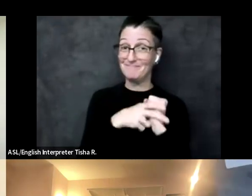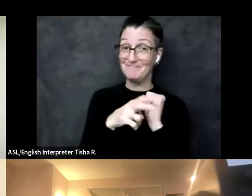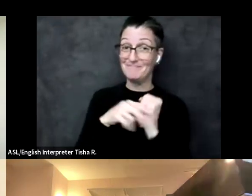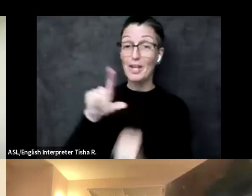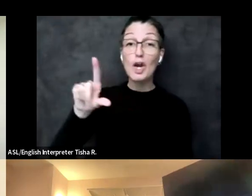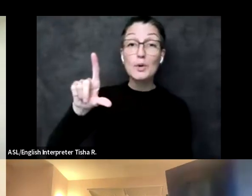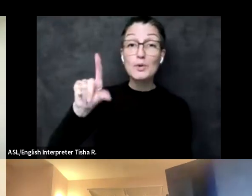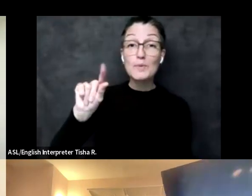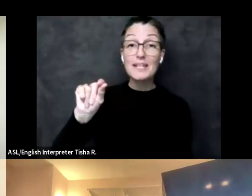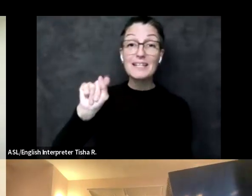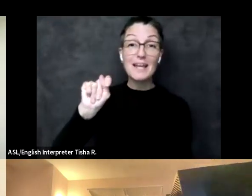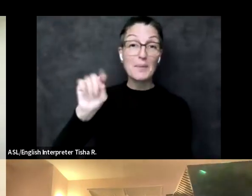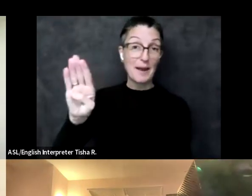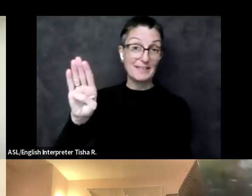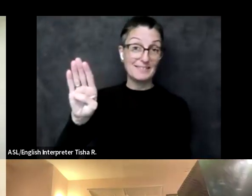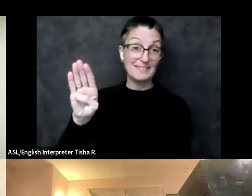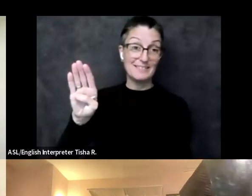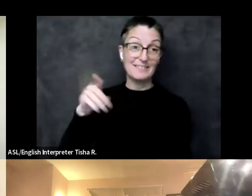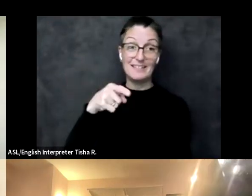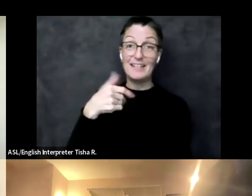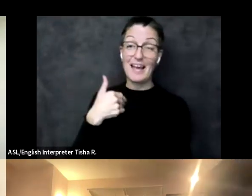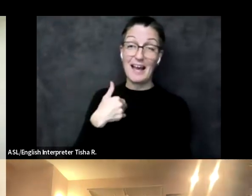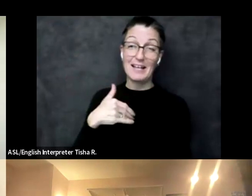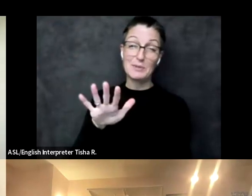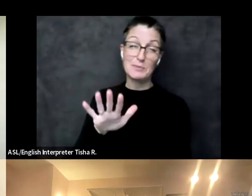And it's about, I’d say halfway full.